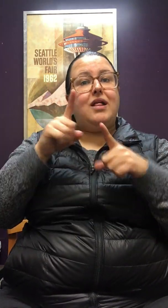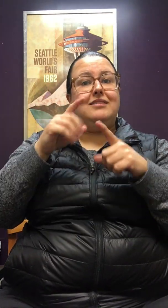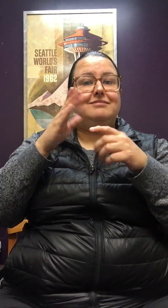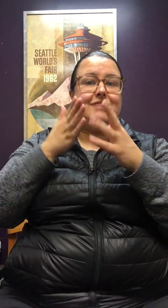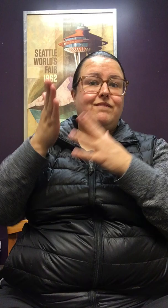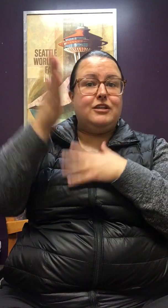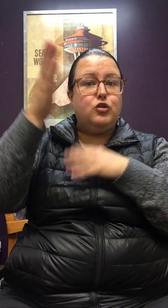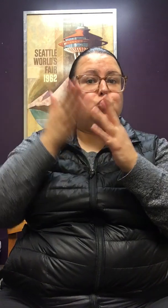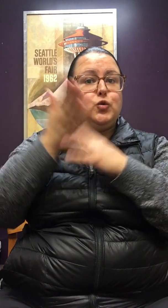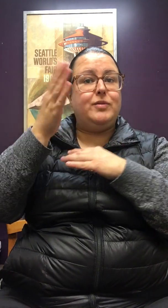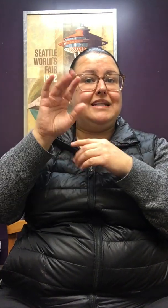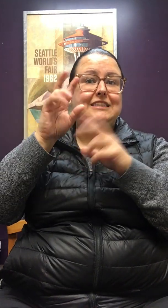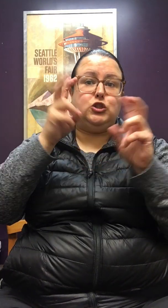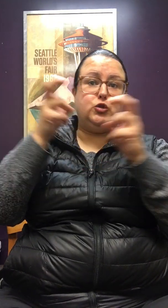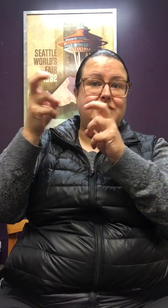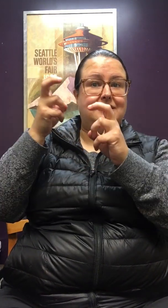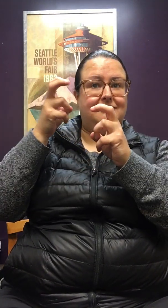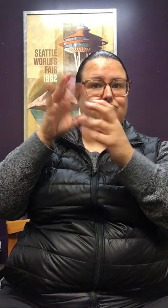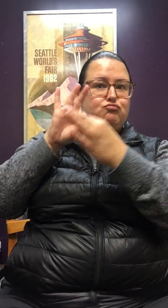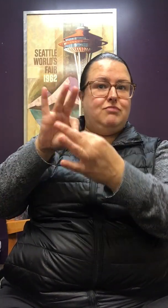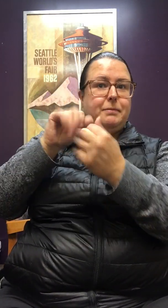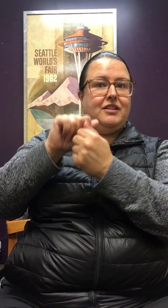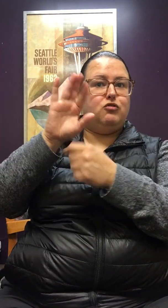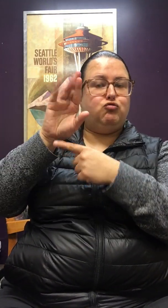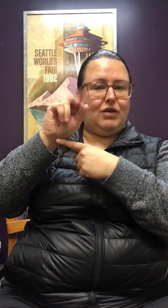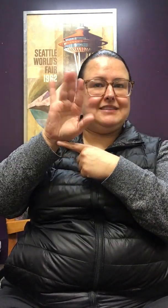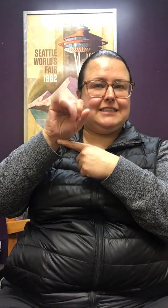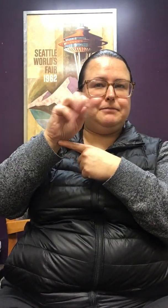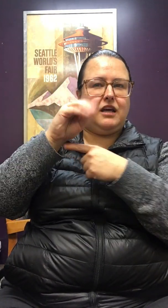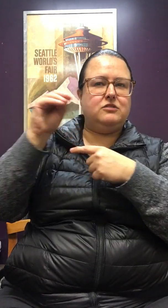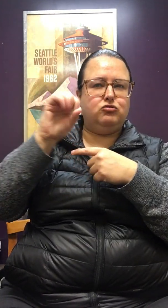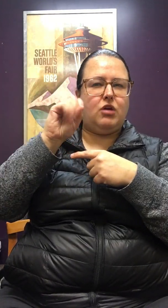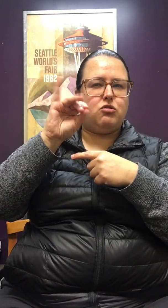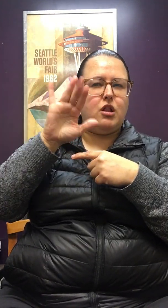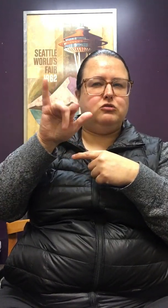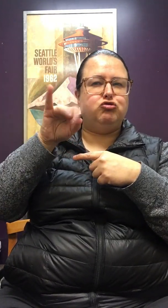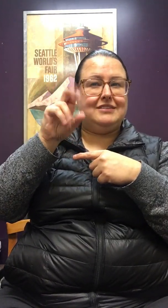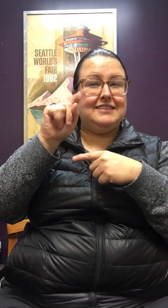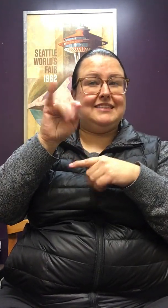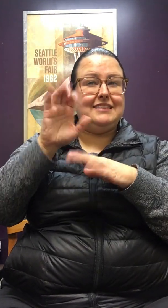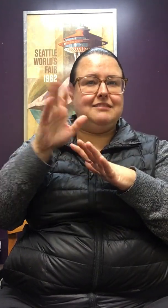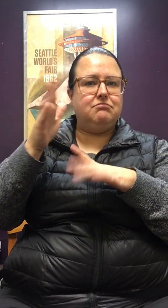While navigating through the issues of racism and social justice,